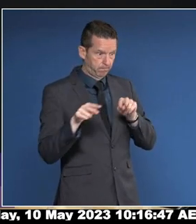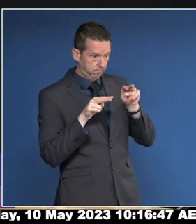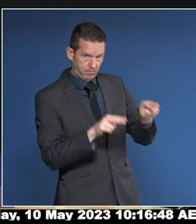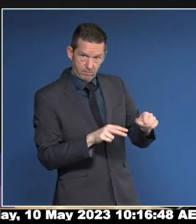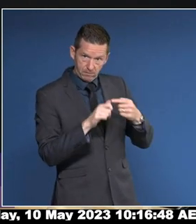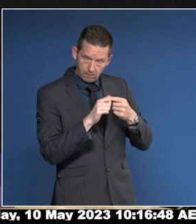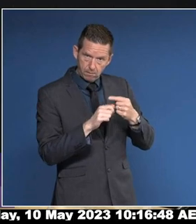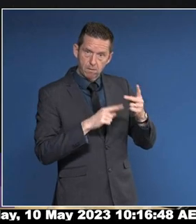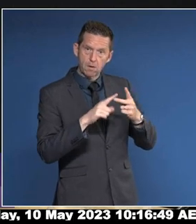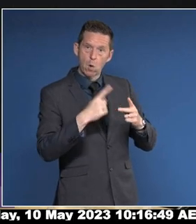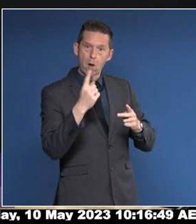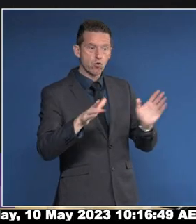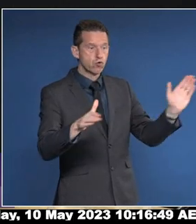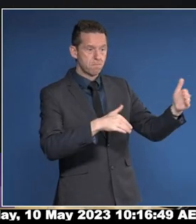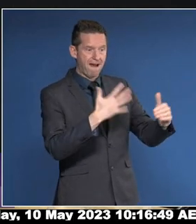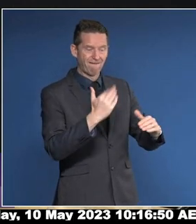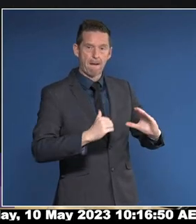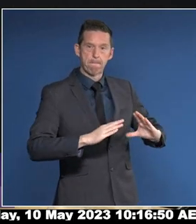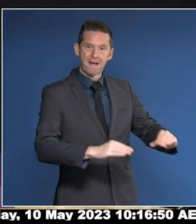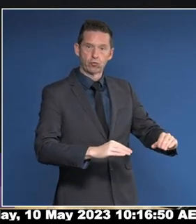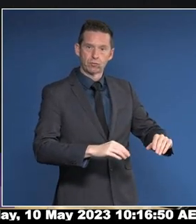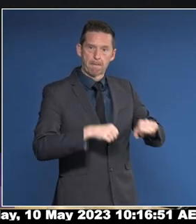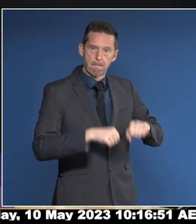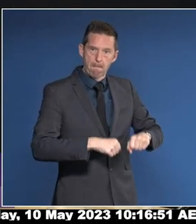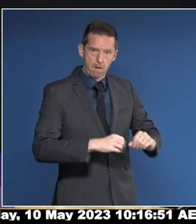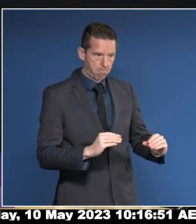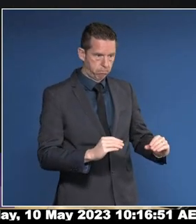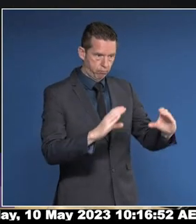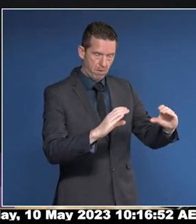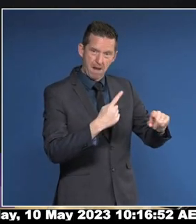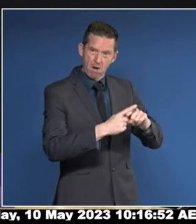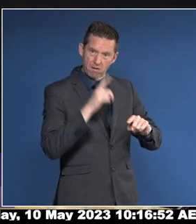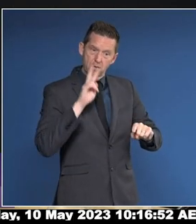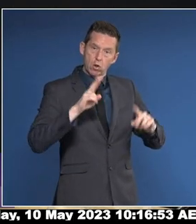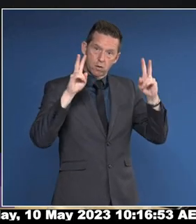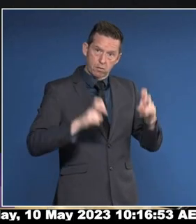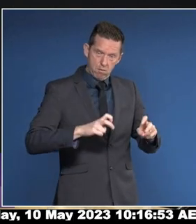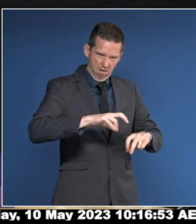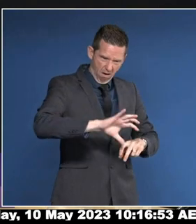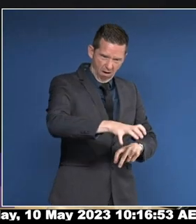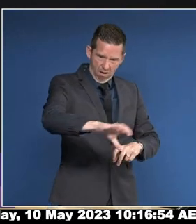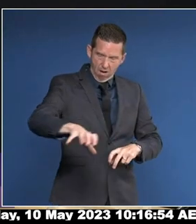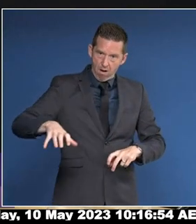inflatable mattress and several piles of faeces; one mattress outside with brown, wet